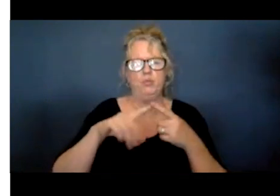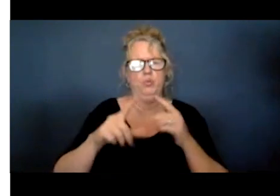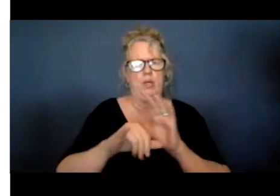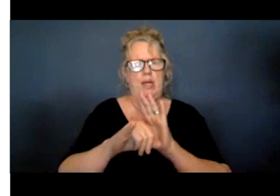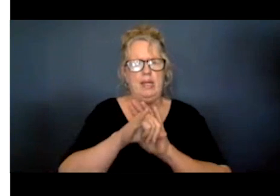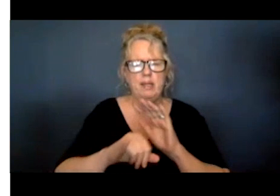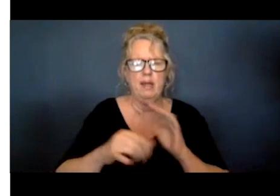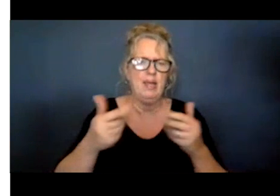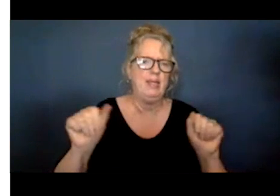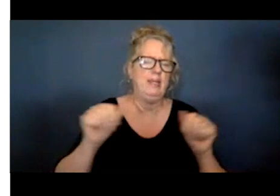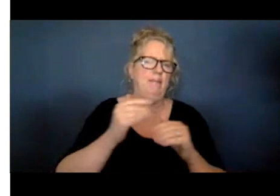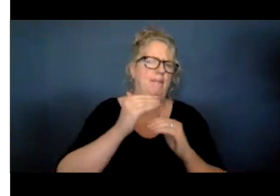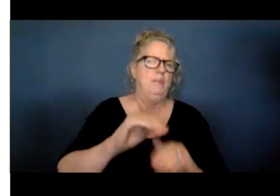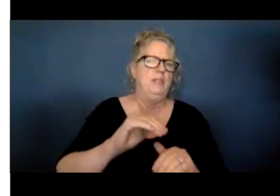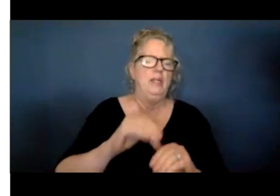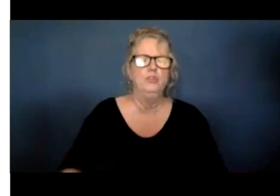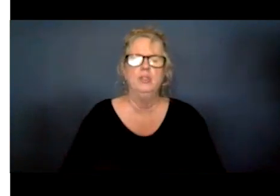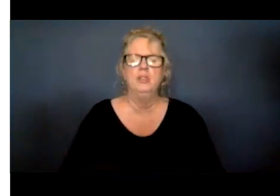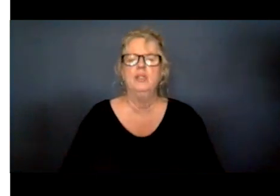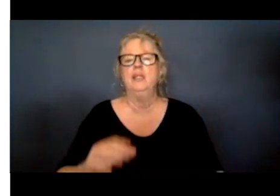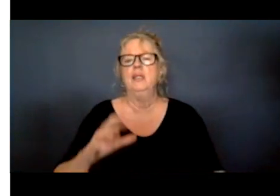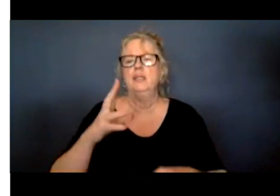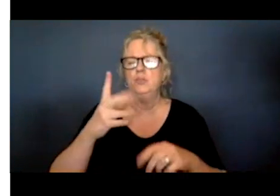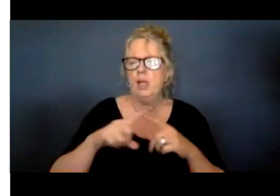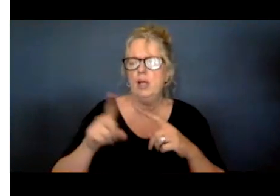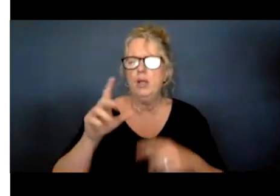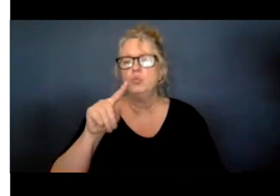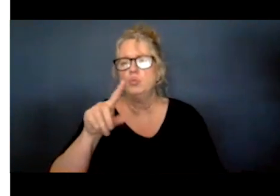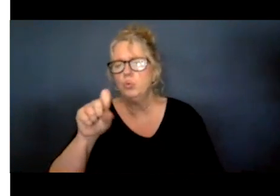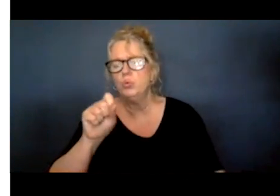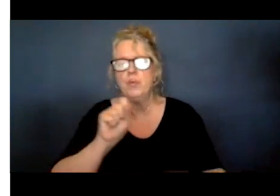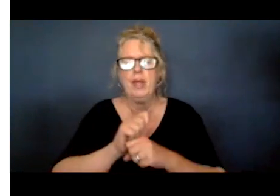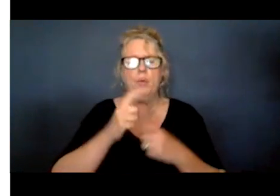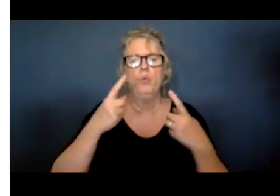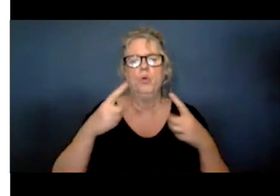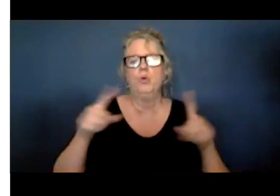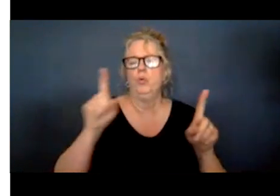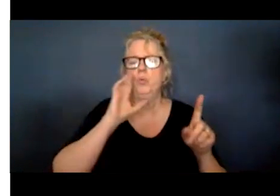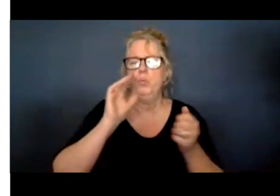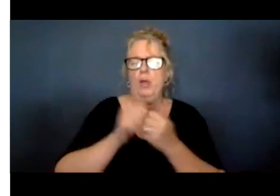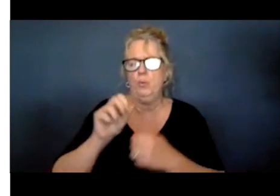limitations. Favor mainstream tools that work well with assistive technology and support